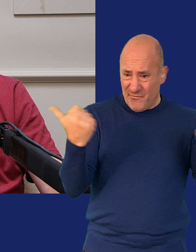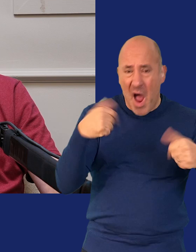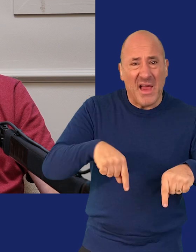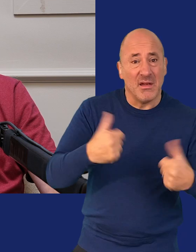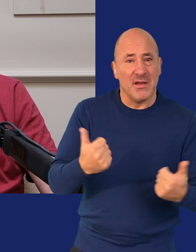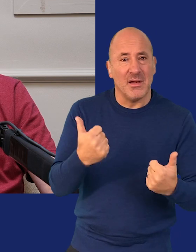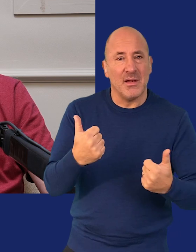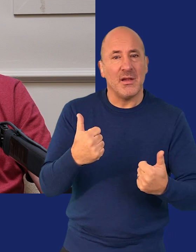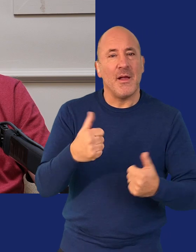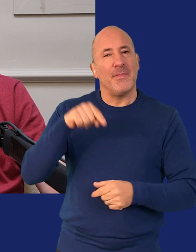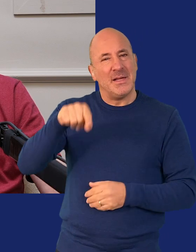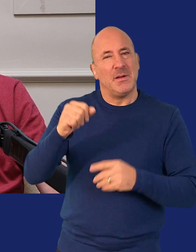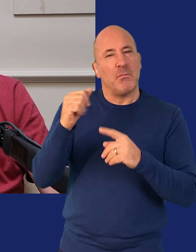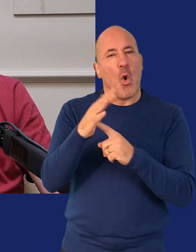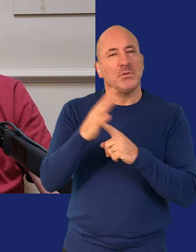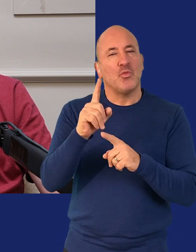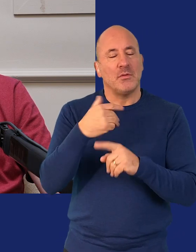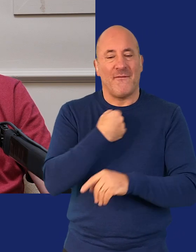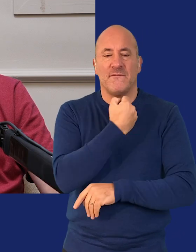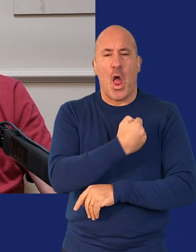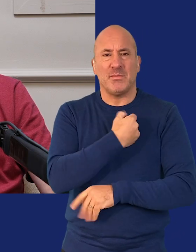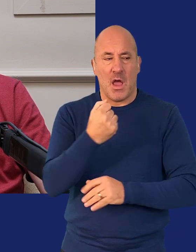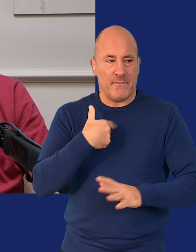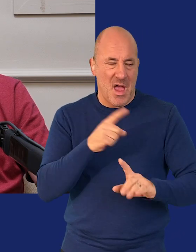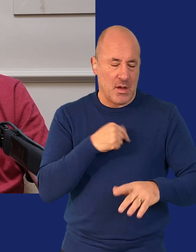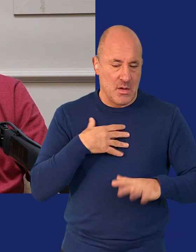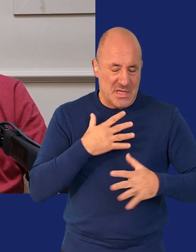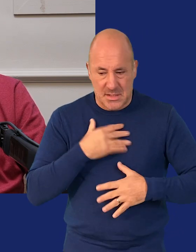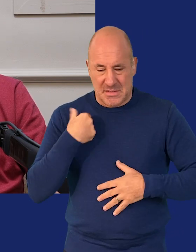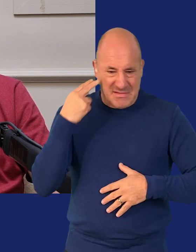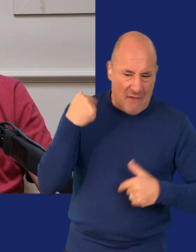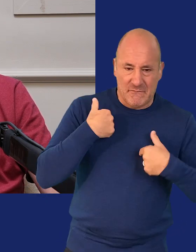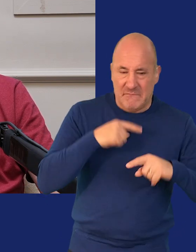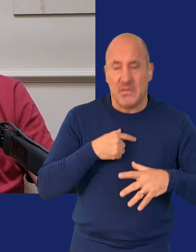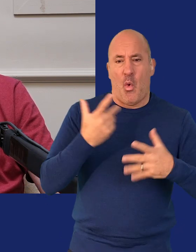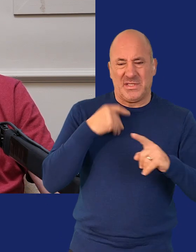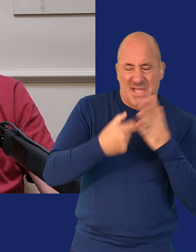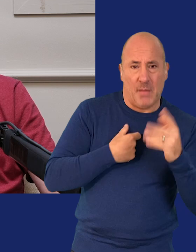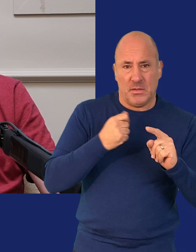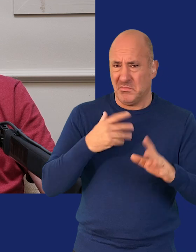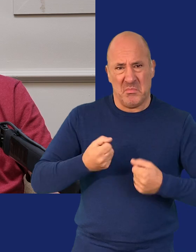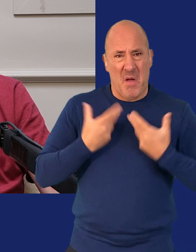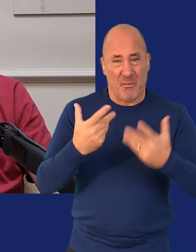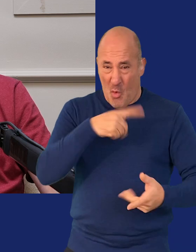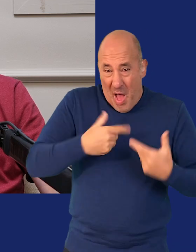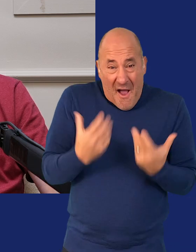And I think for me, it's, it's most important is show your vulnerability. We all have vulnerabilities because the other person will then